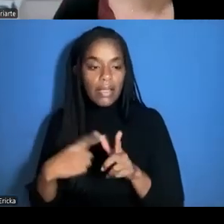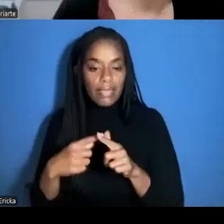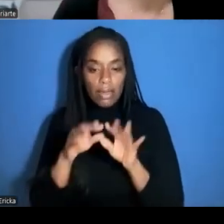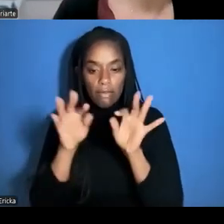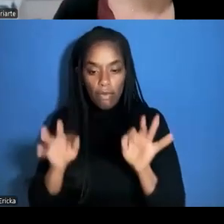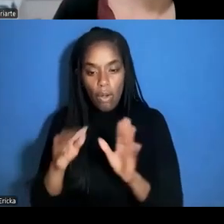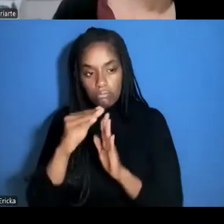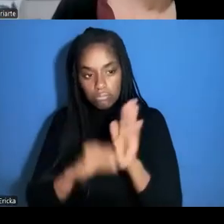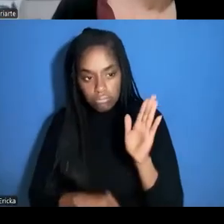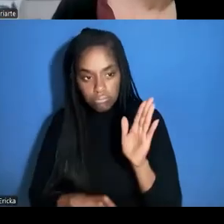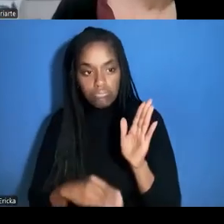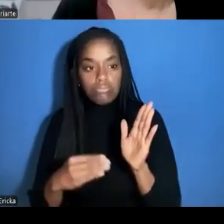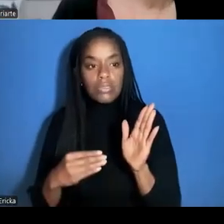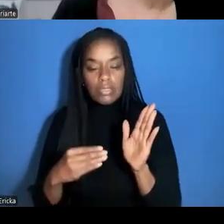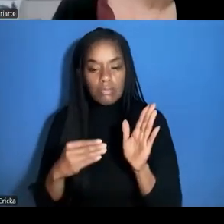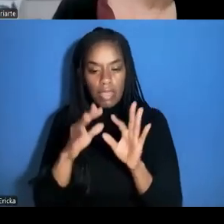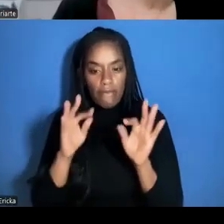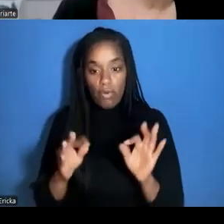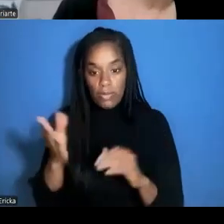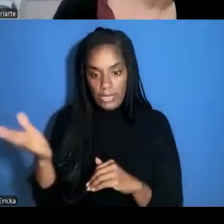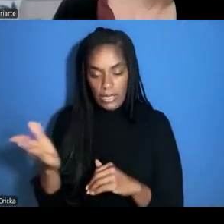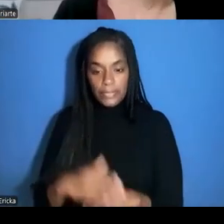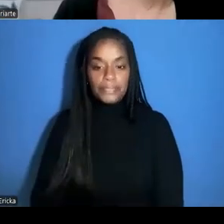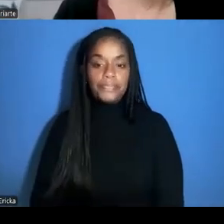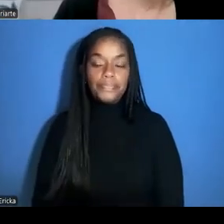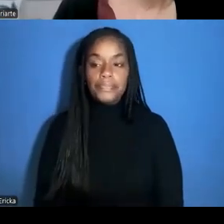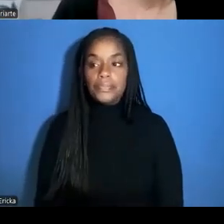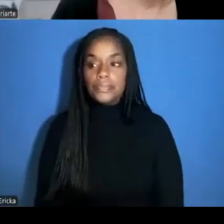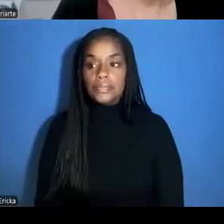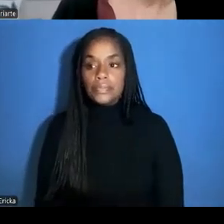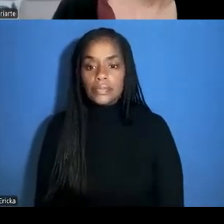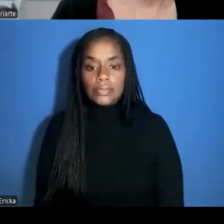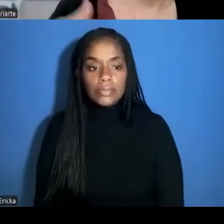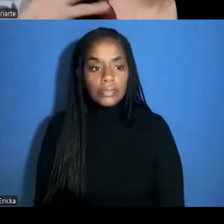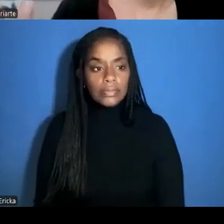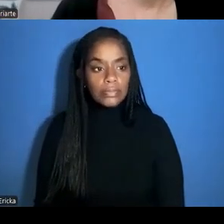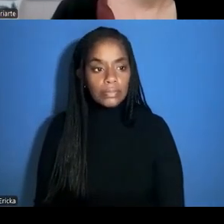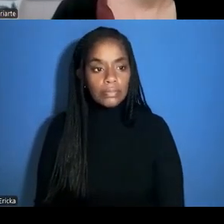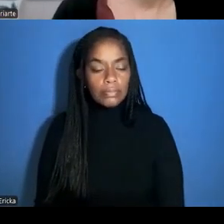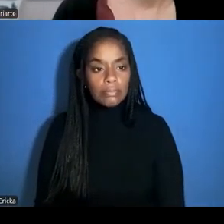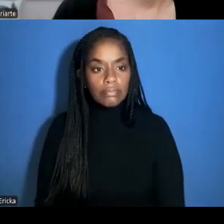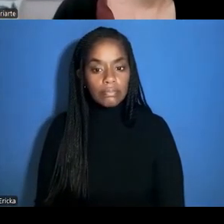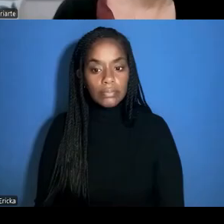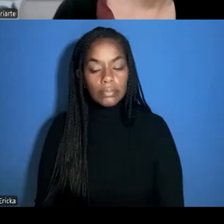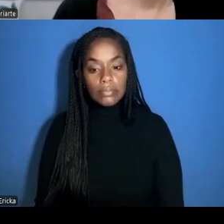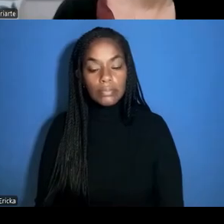It's there should you need that. I think, it's really important to know that the CalAble,